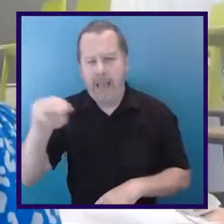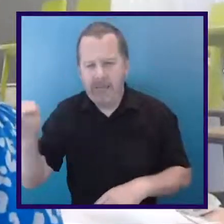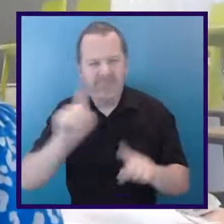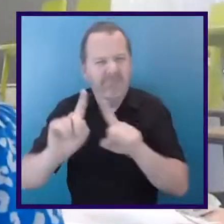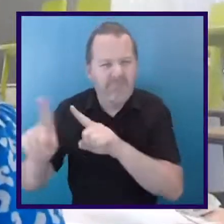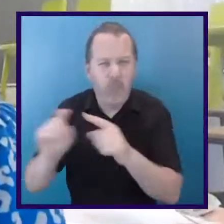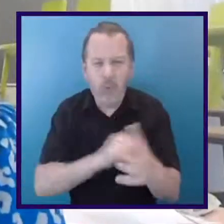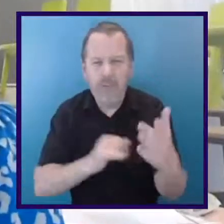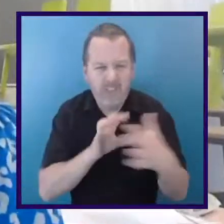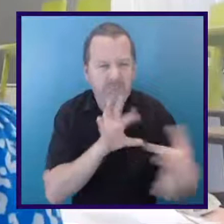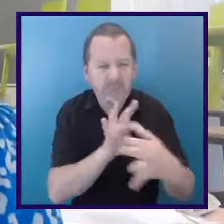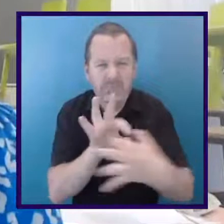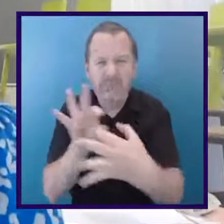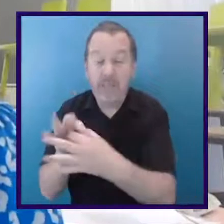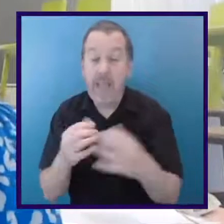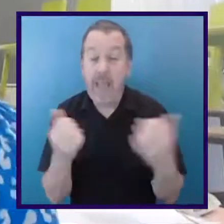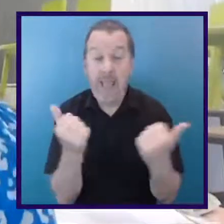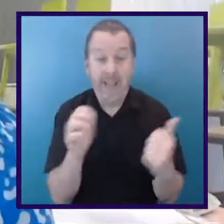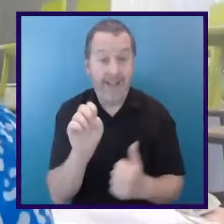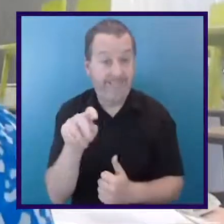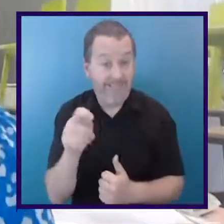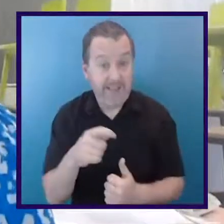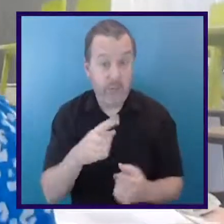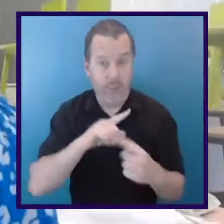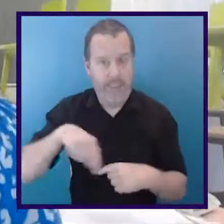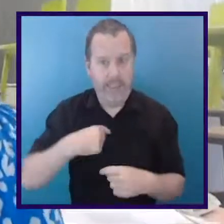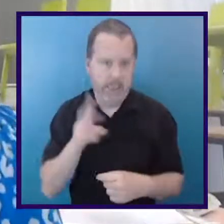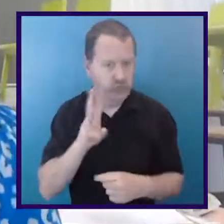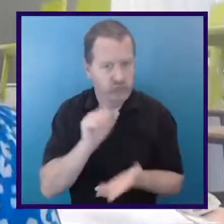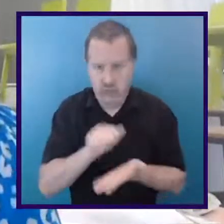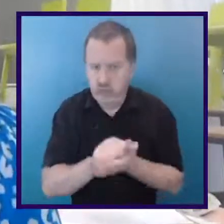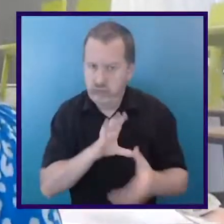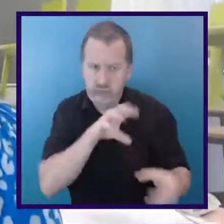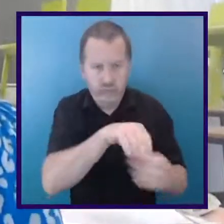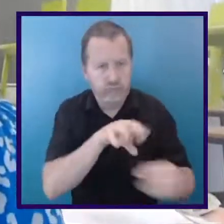and we try to really participate in any events that are ongoing for languages.